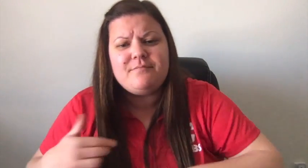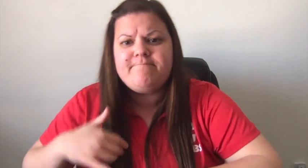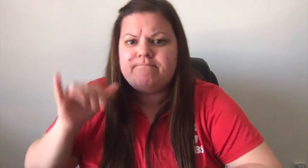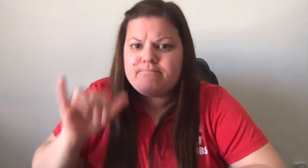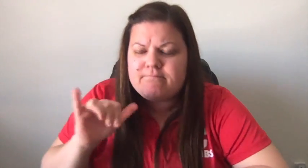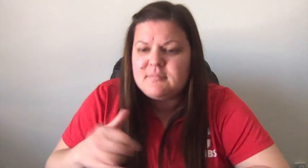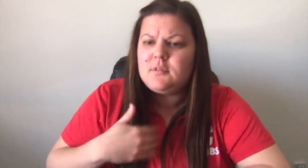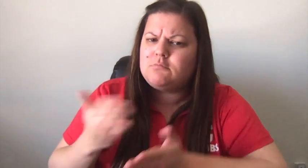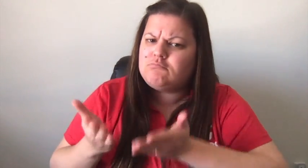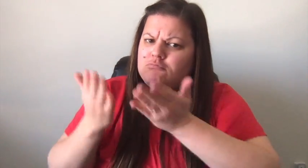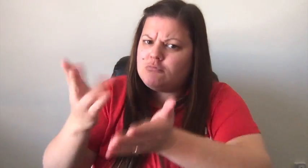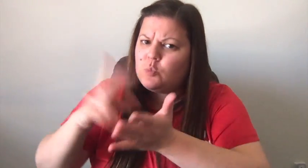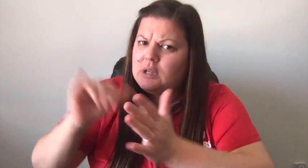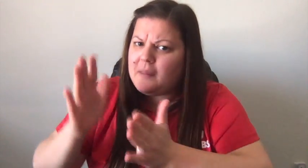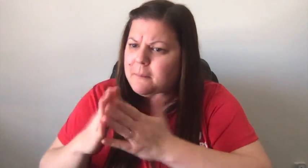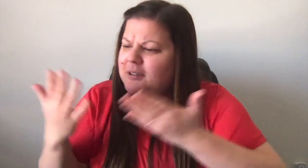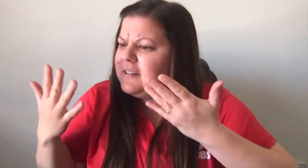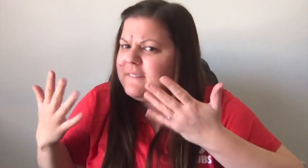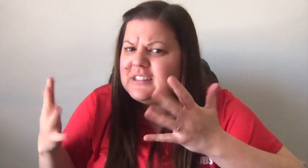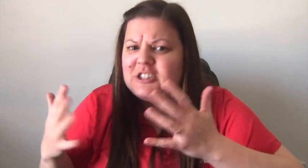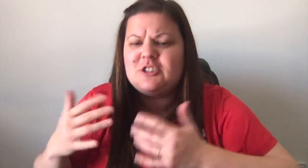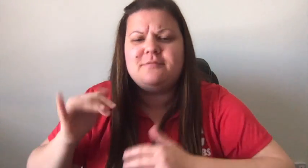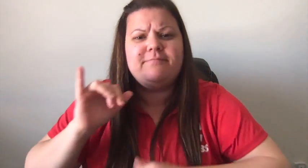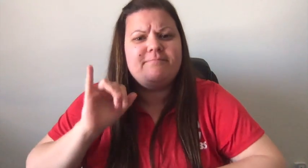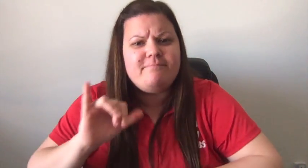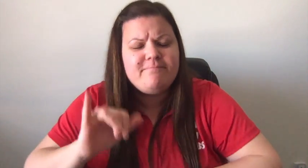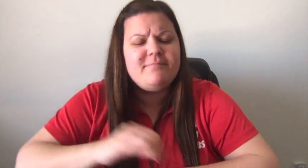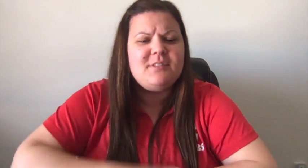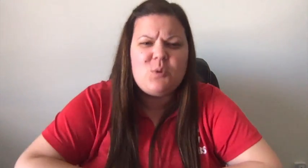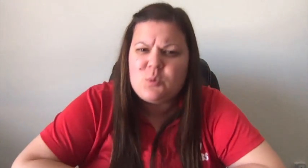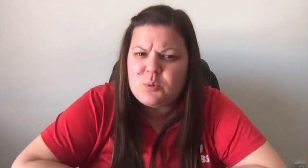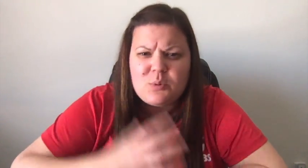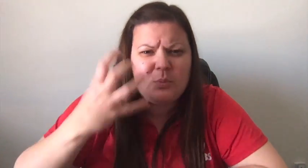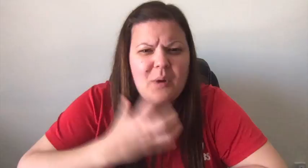refer them to a particular book. They always tell me that they've